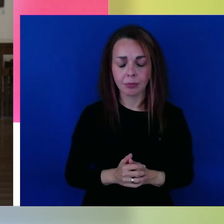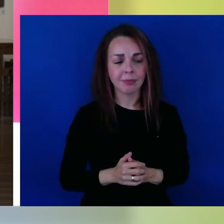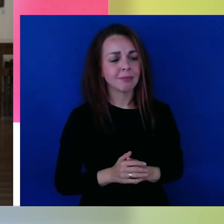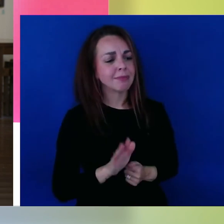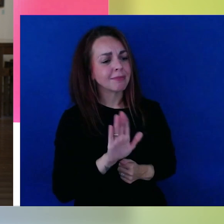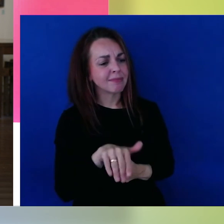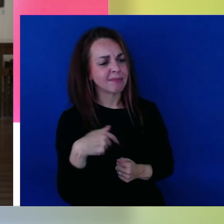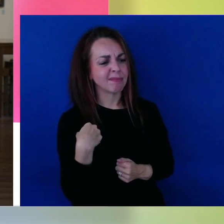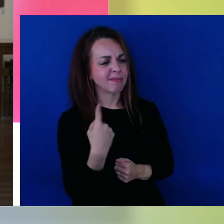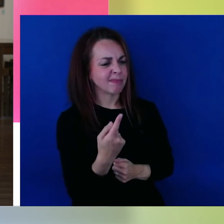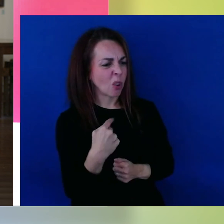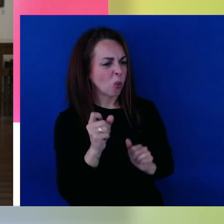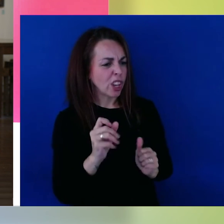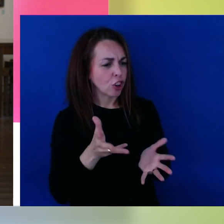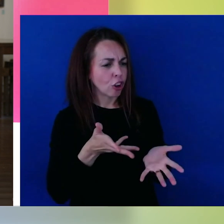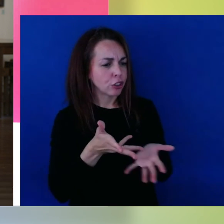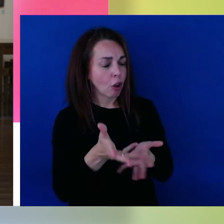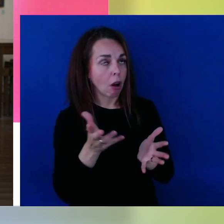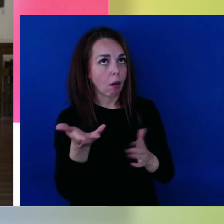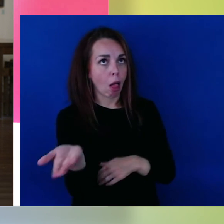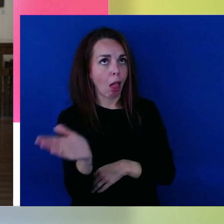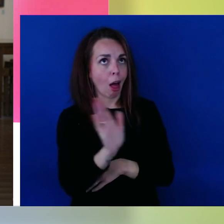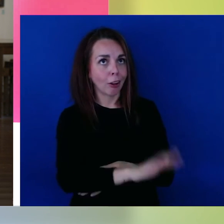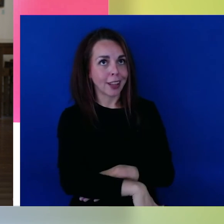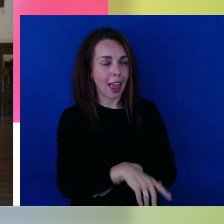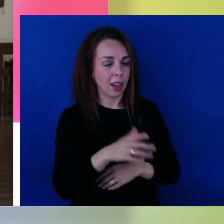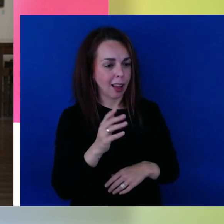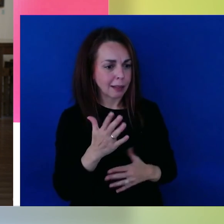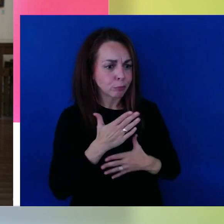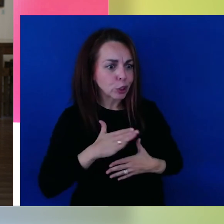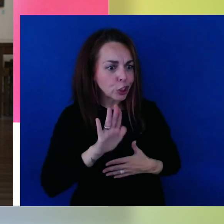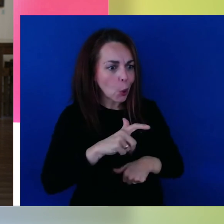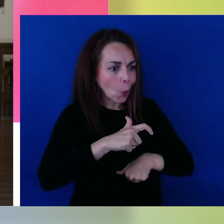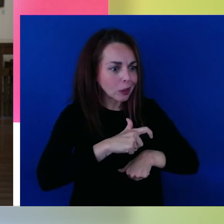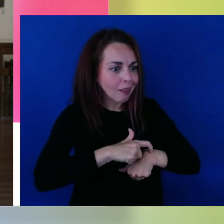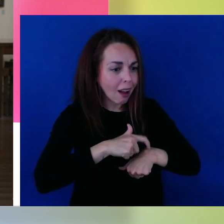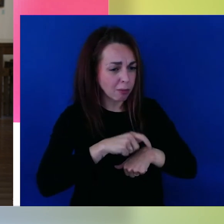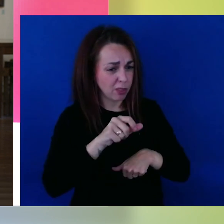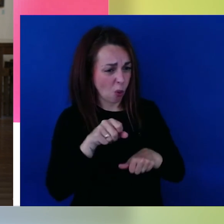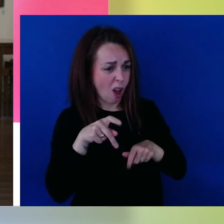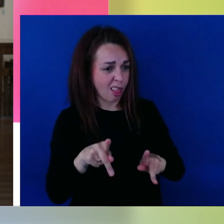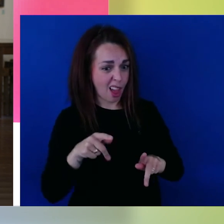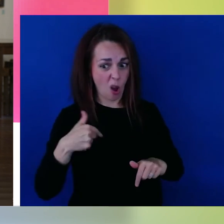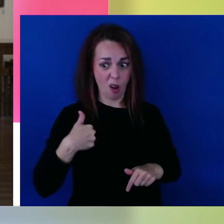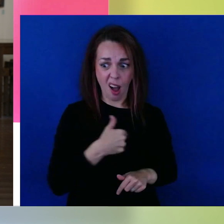I'm grateful for you, for your time, for allowing us all, there's a crew here, into your home here in New Orleans